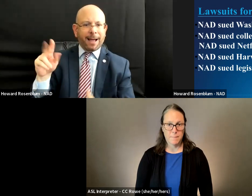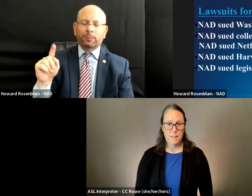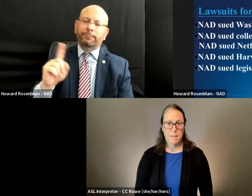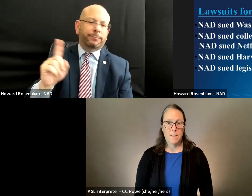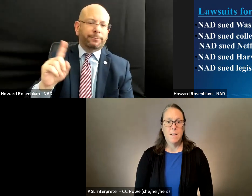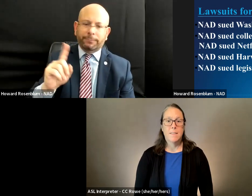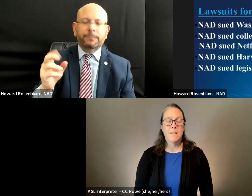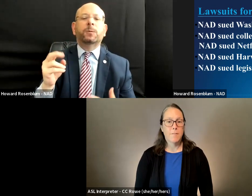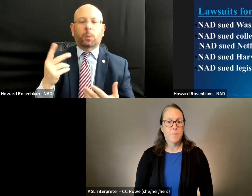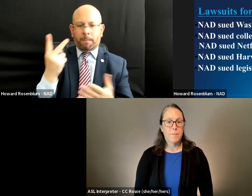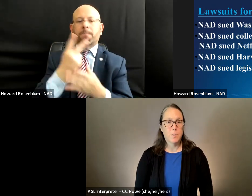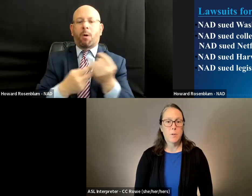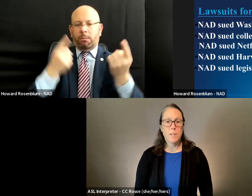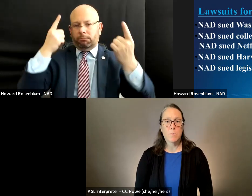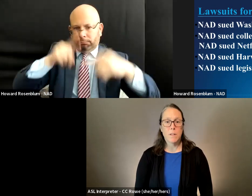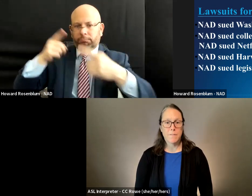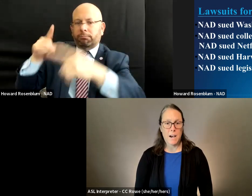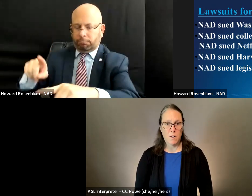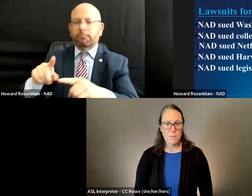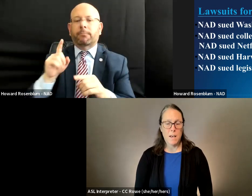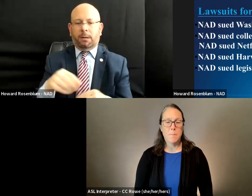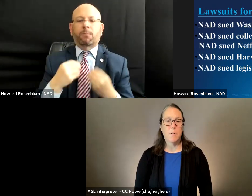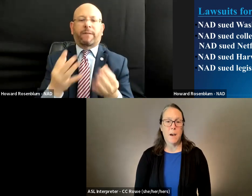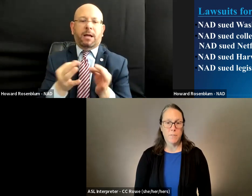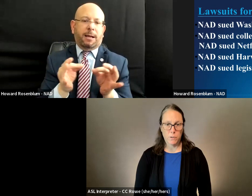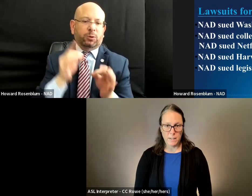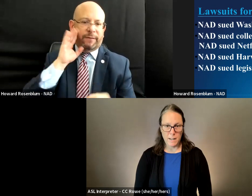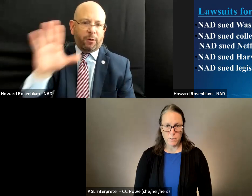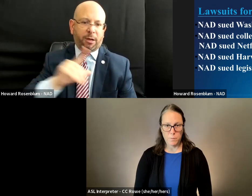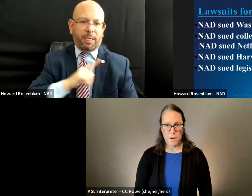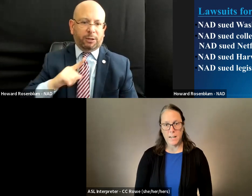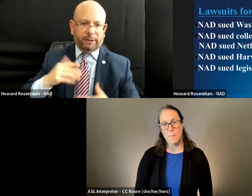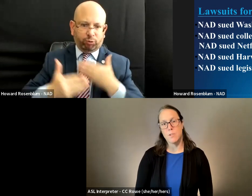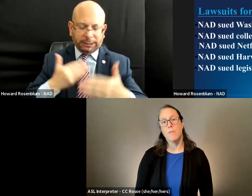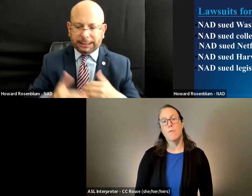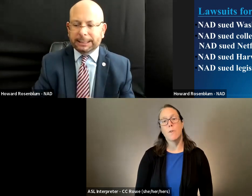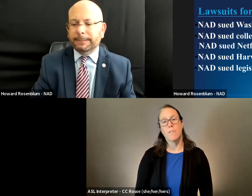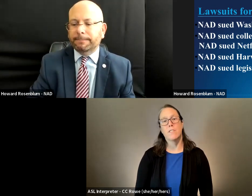captions because we won. We also sued Oklahoma and Florida to provide captioning for the legislative process and